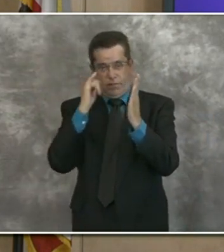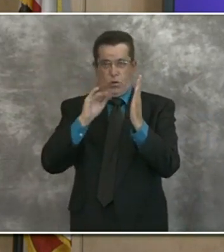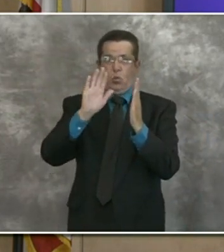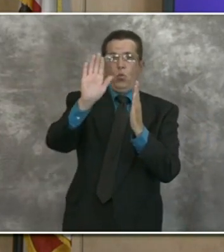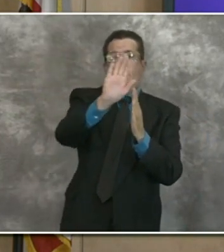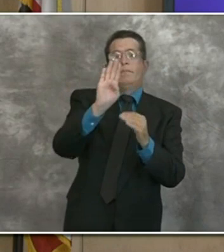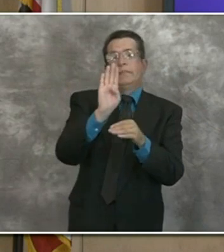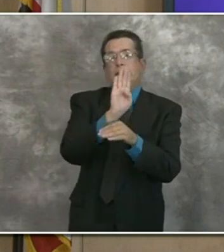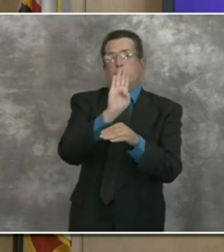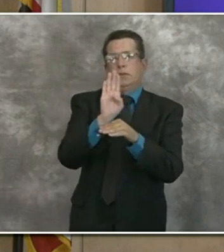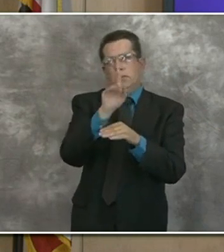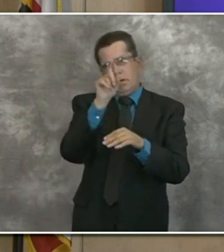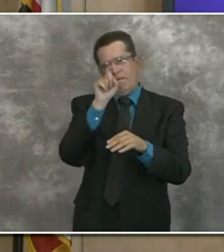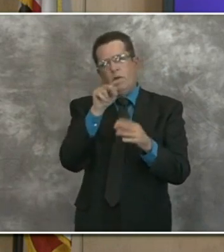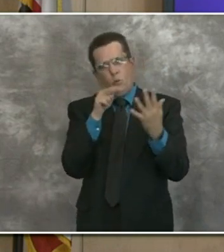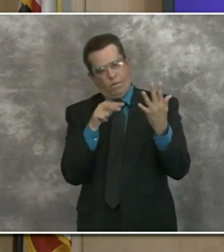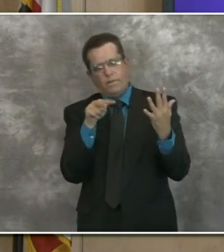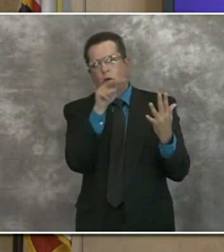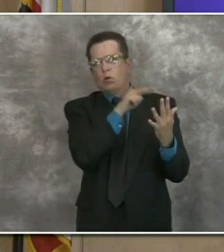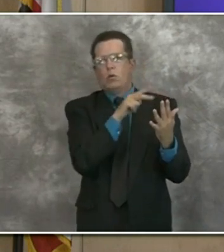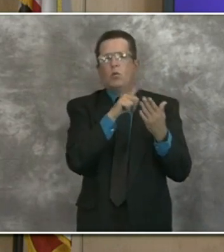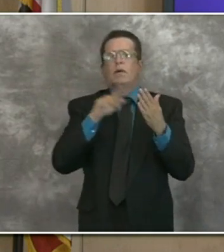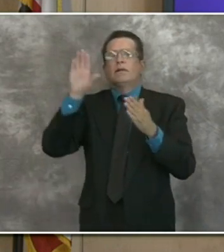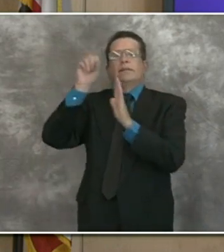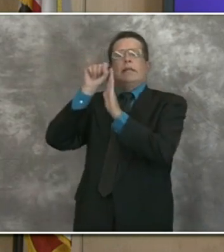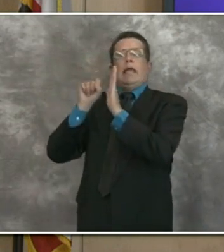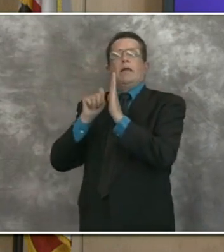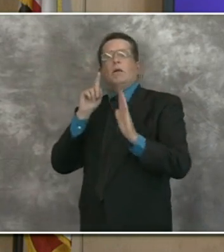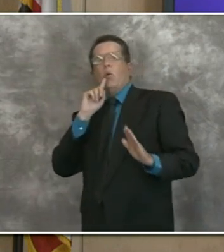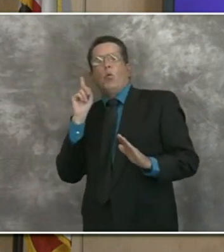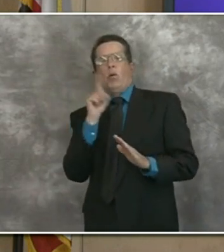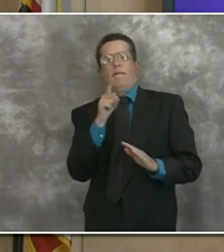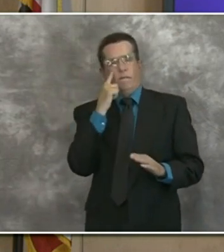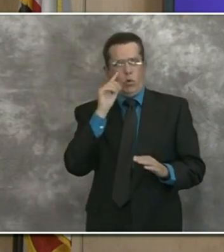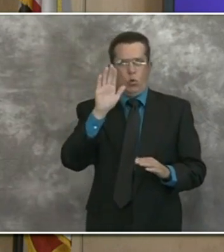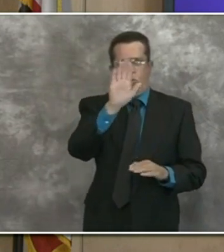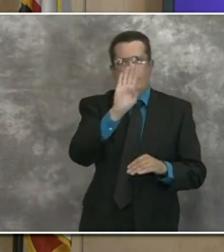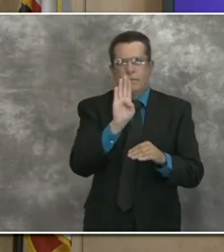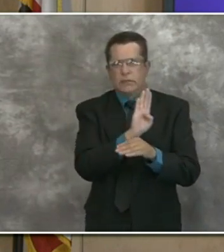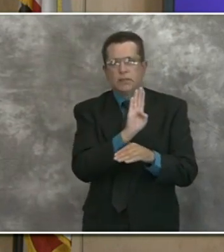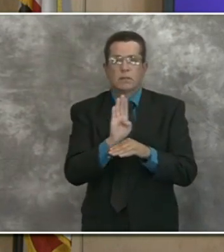EFFECTIVE FRIDAY JUNE 12TH. BETWEEN NOW AND FRIDAY IF YOU'RE A BUSINESS WHO IS ON THIS LIST WILL COVER THE LIST IN JUST A MINUTE. WE WANT YOU